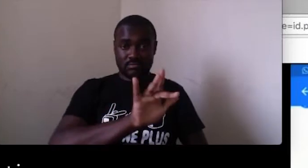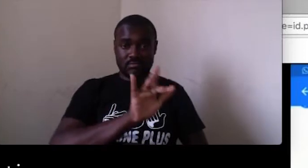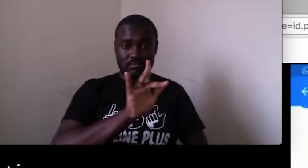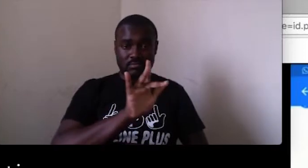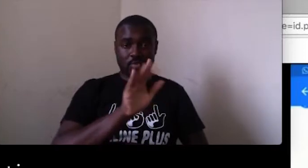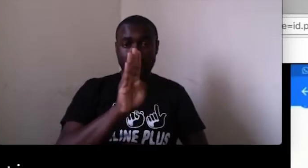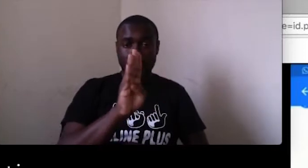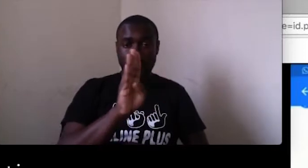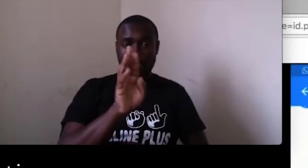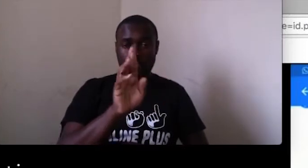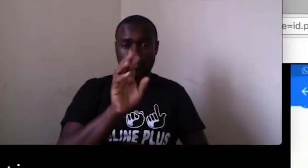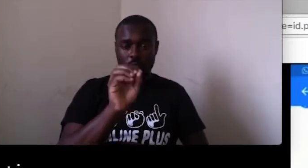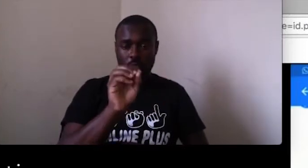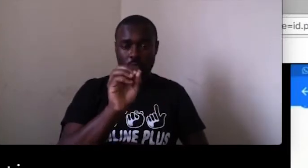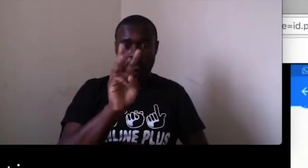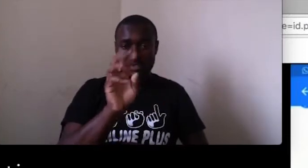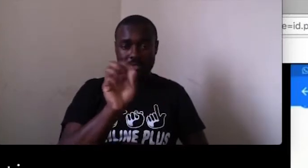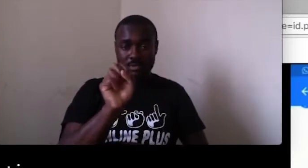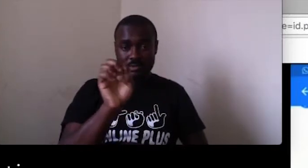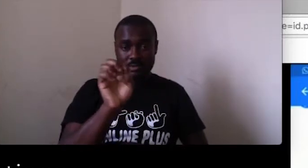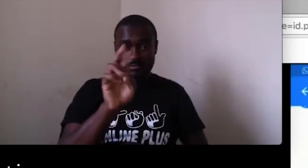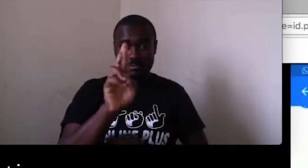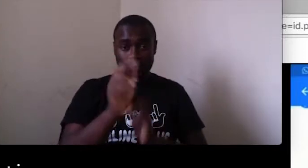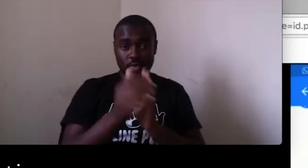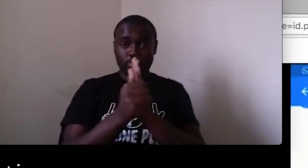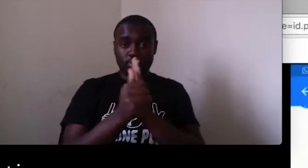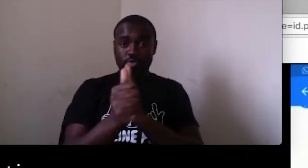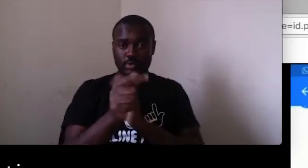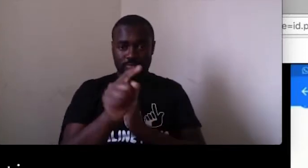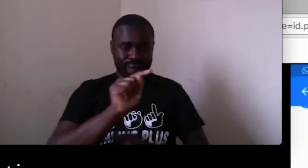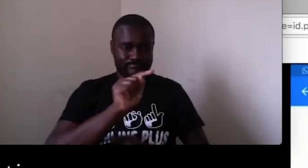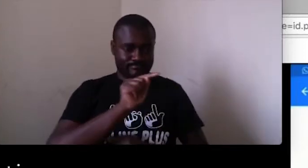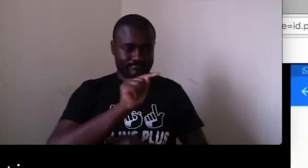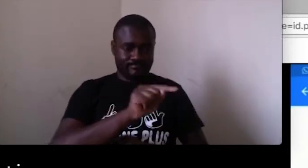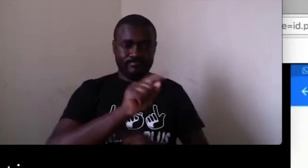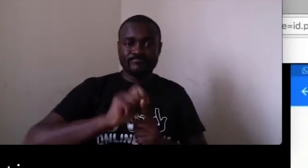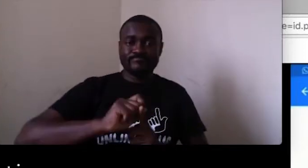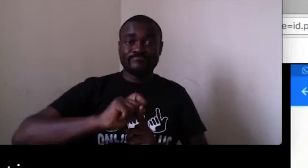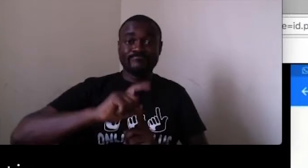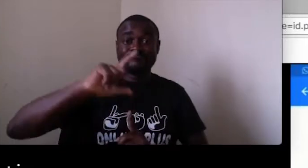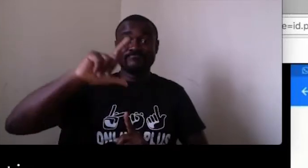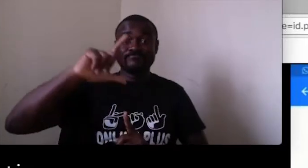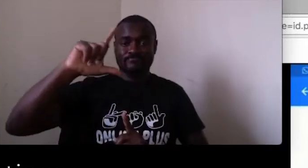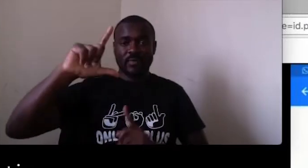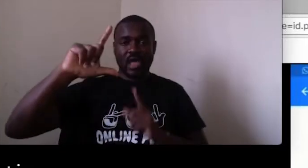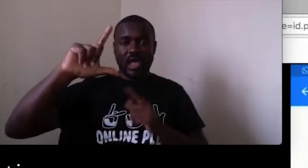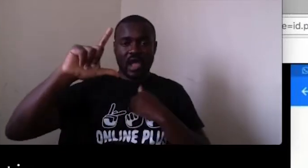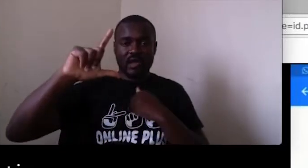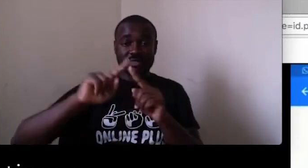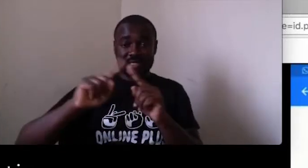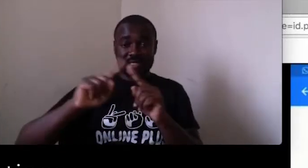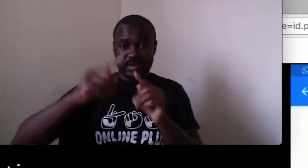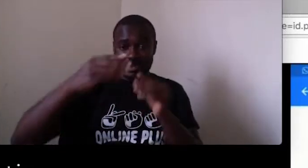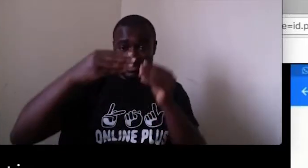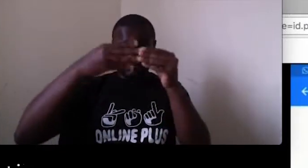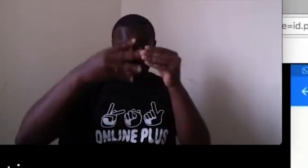Also at the very bottom You can do the browser and the pop-up will come up